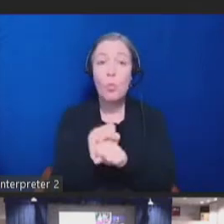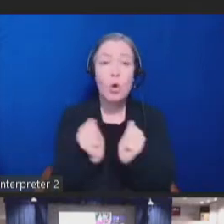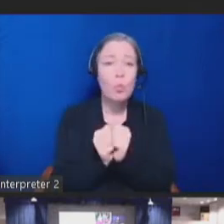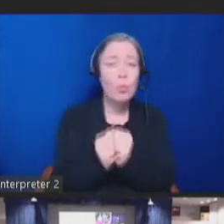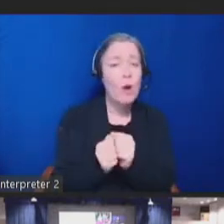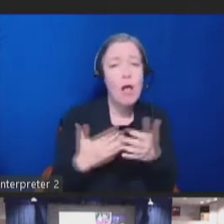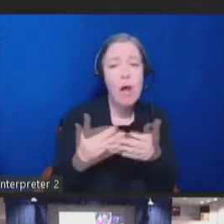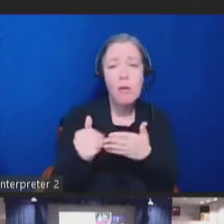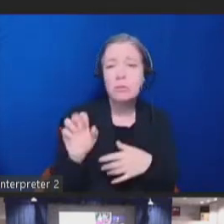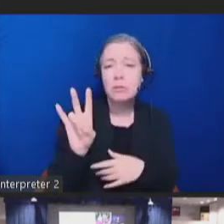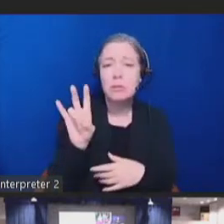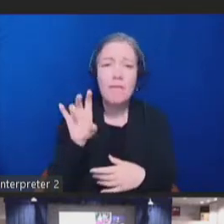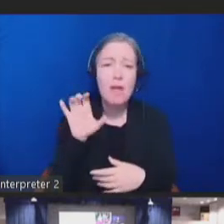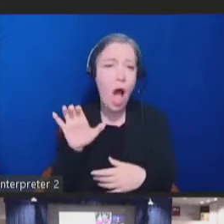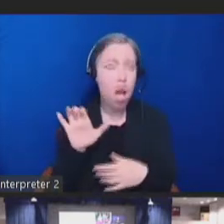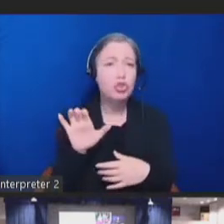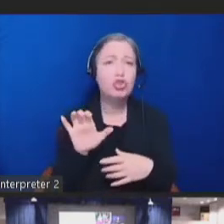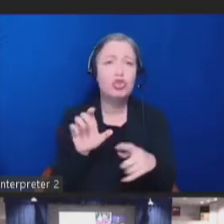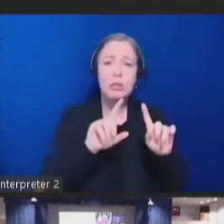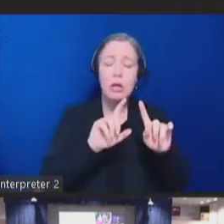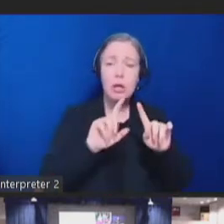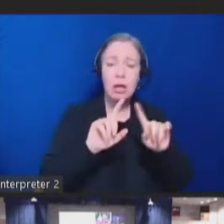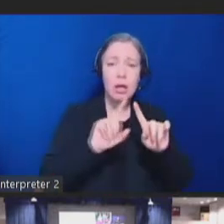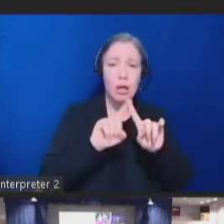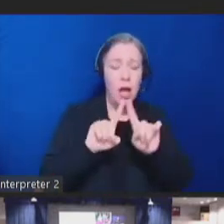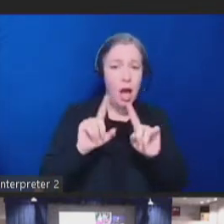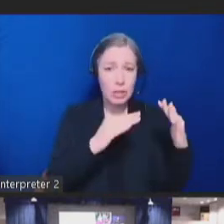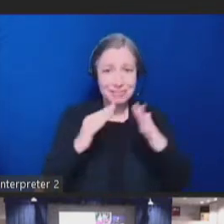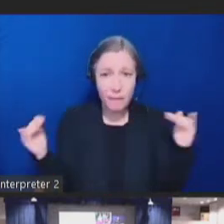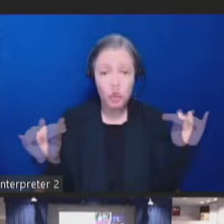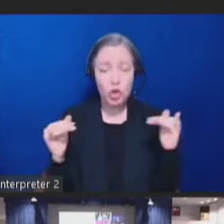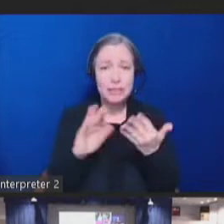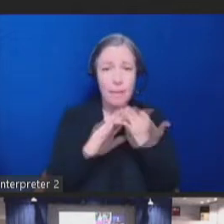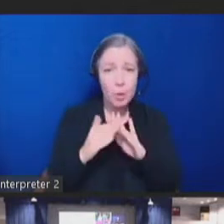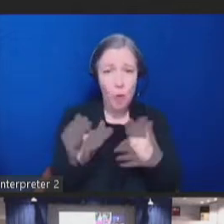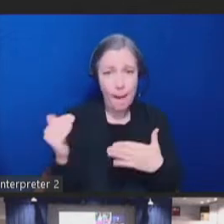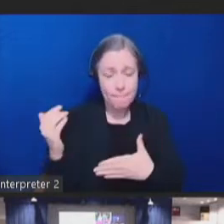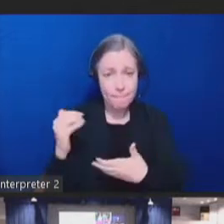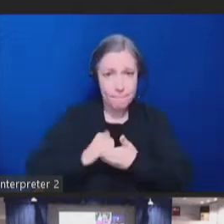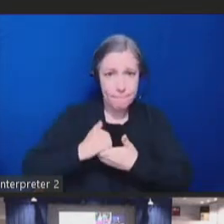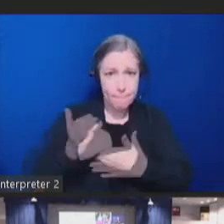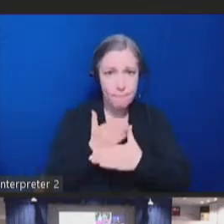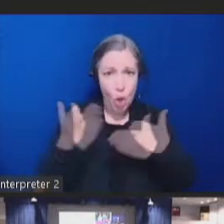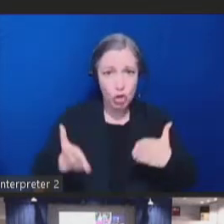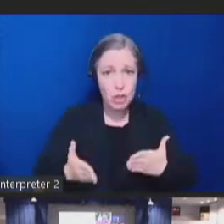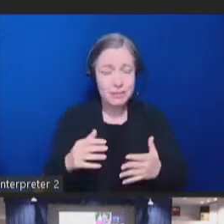and AANHPI community partners. And so, these were social service organizations, faith-based orgs,